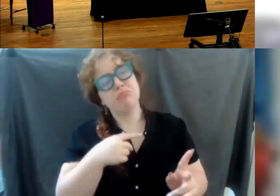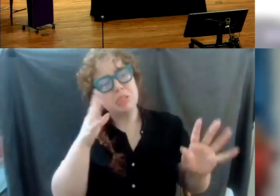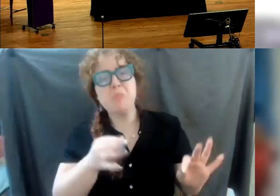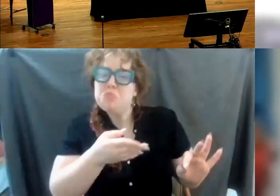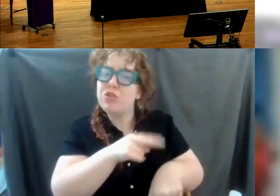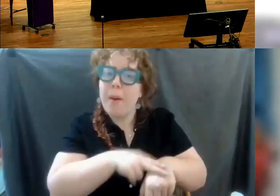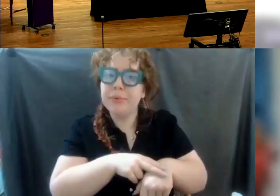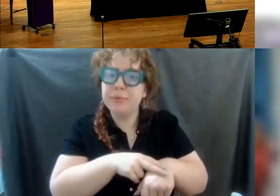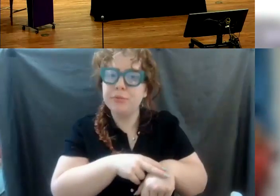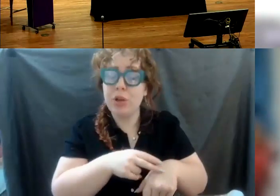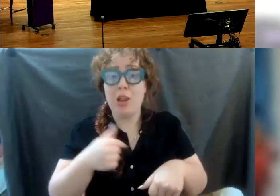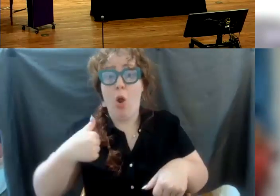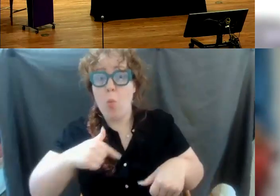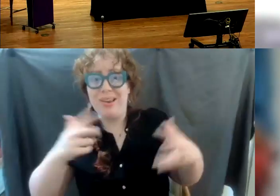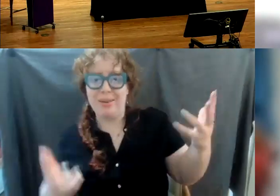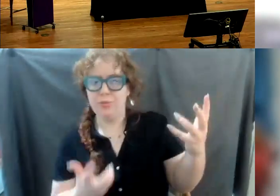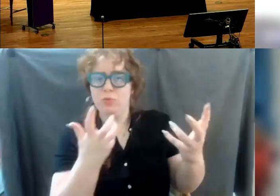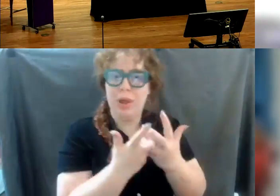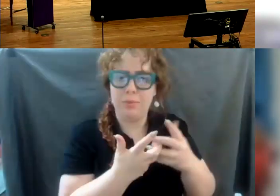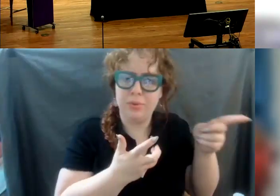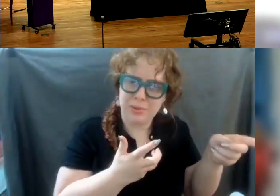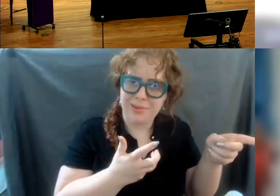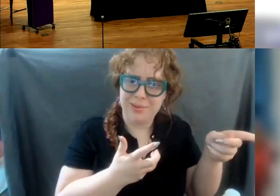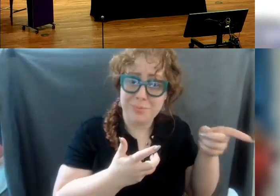without diagnosing that is dysfunctional